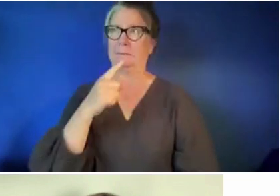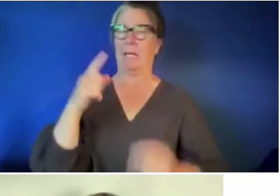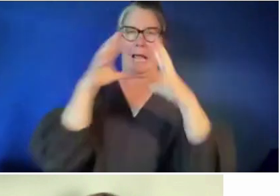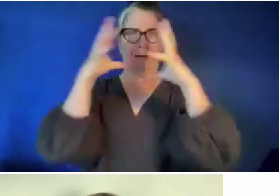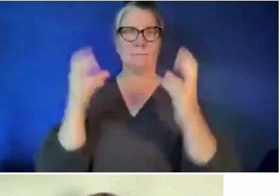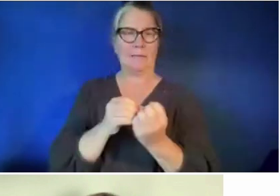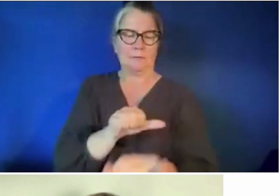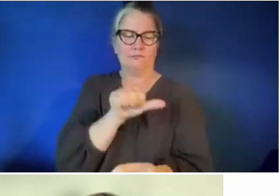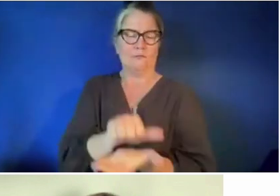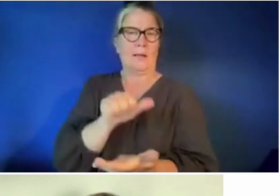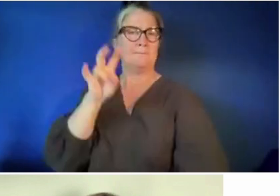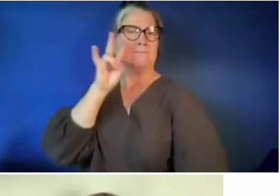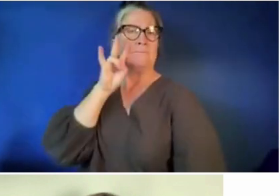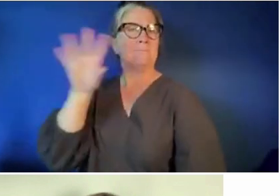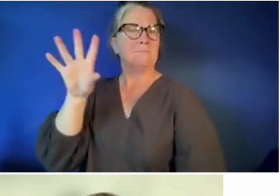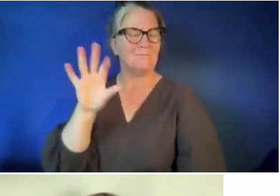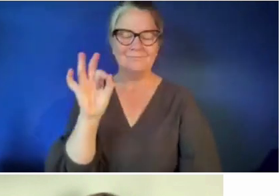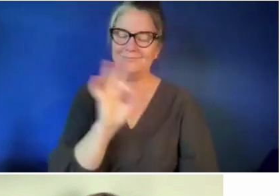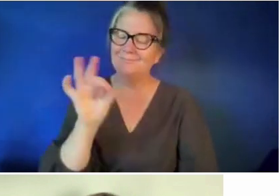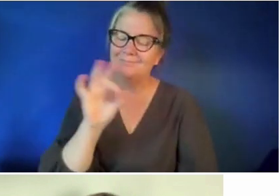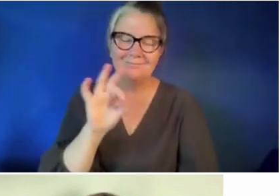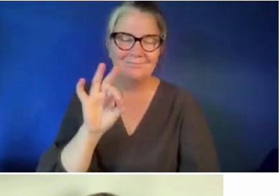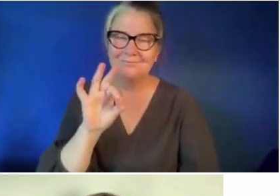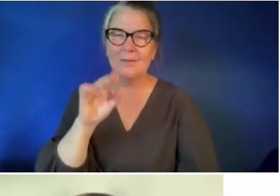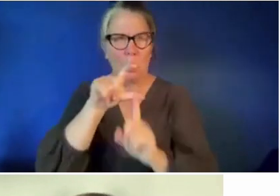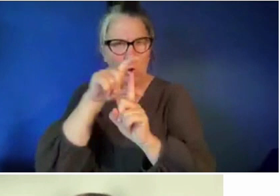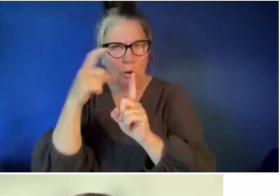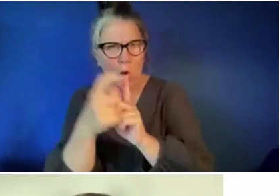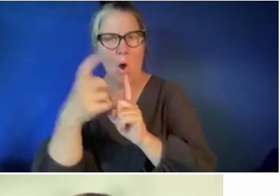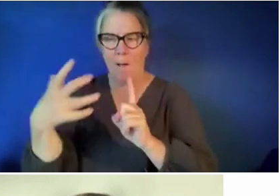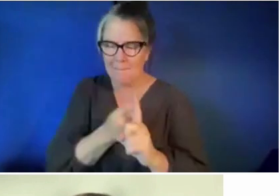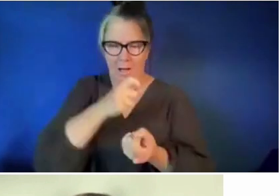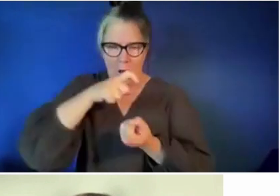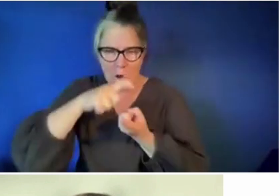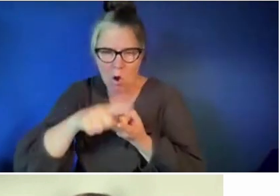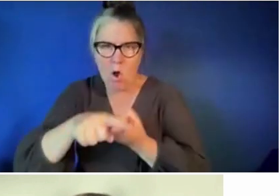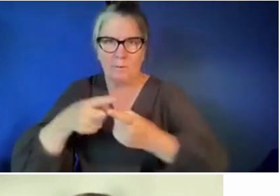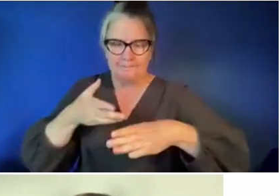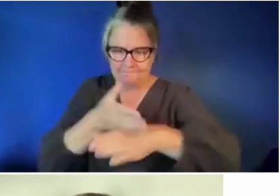Developing culture is an ongoing journey and we are very open to learning and putting improvements in place.